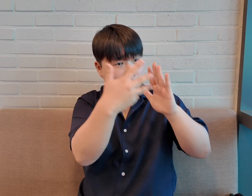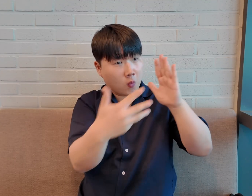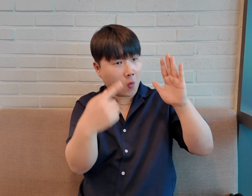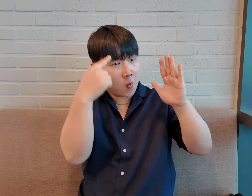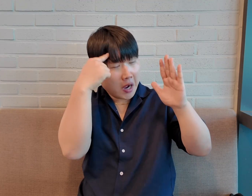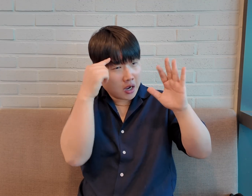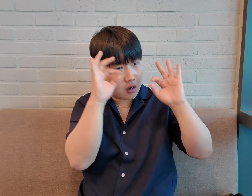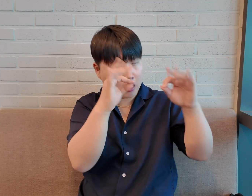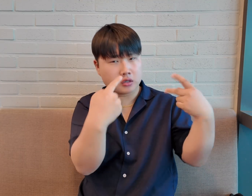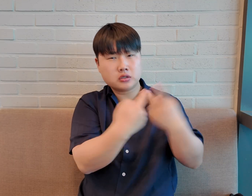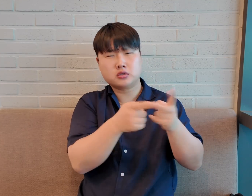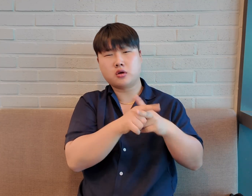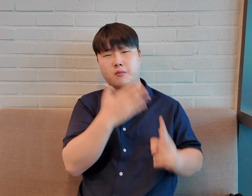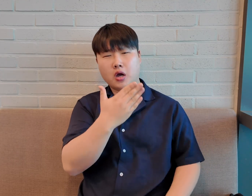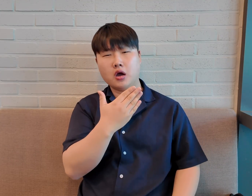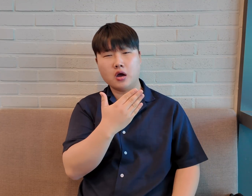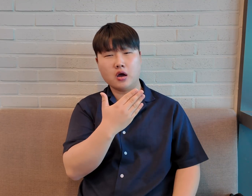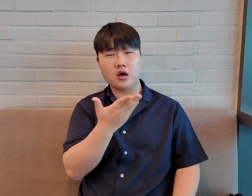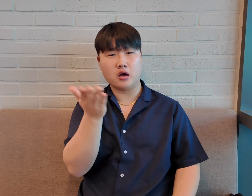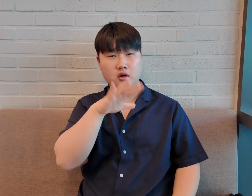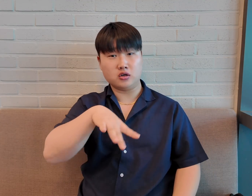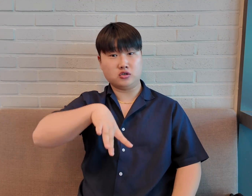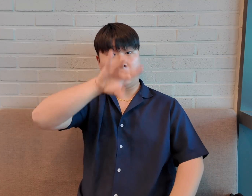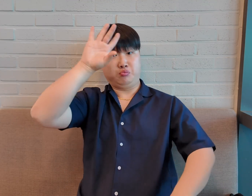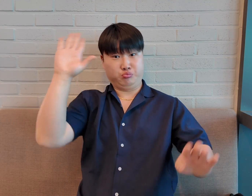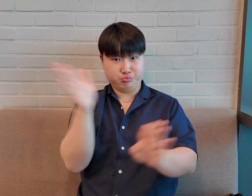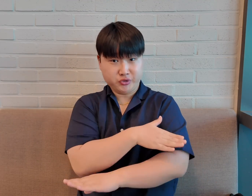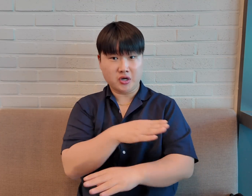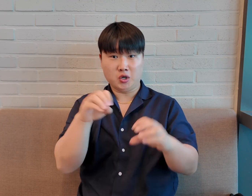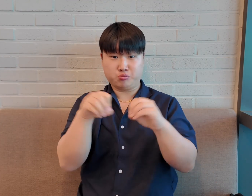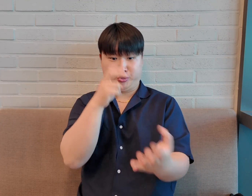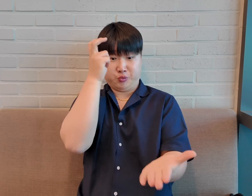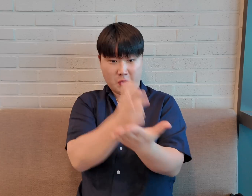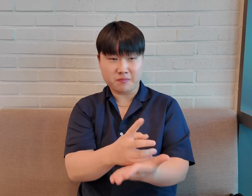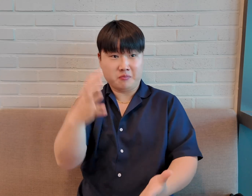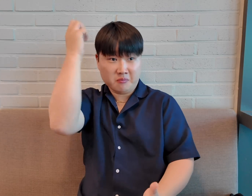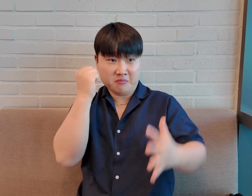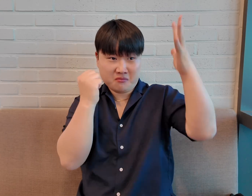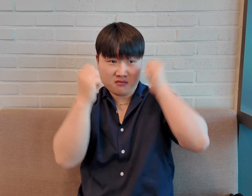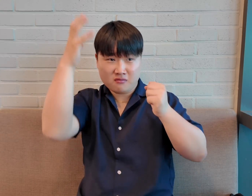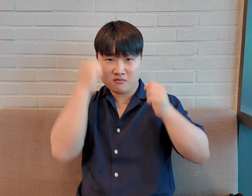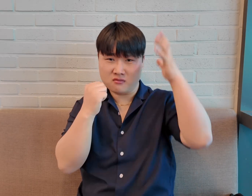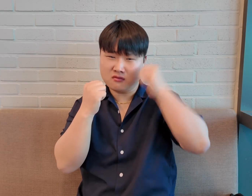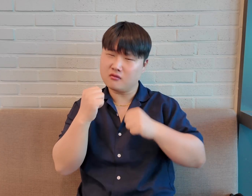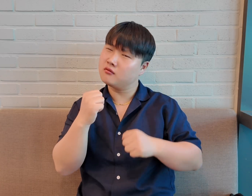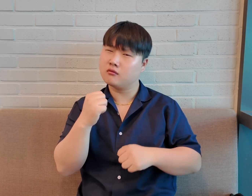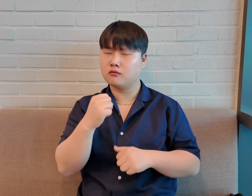You can understand why the context and flow are the way they are, but do I learn sign language words and grammar from the beginning?